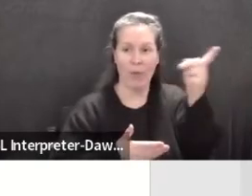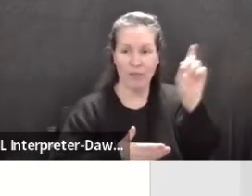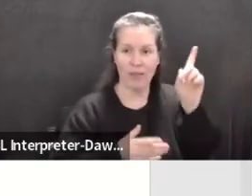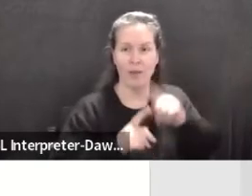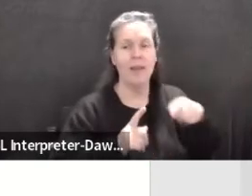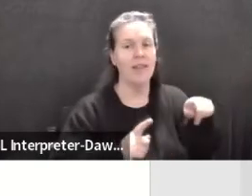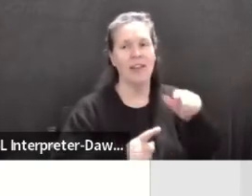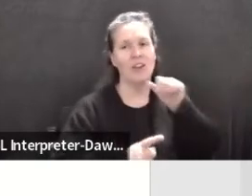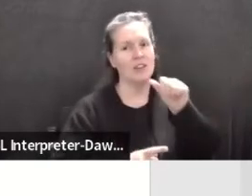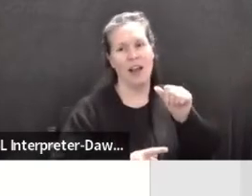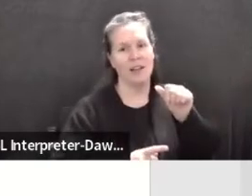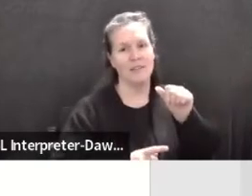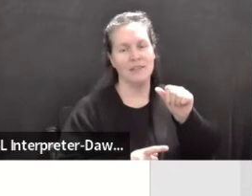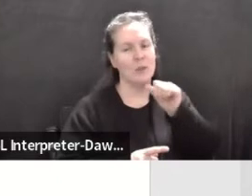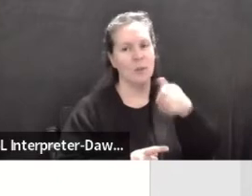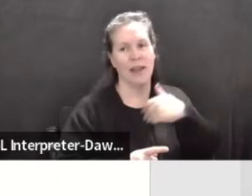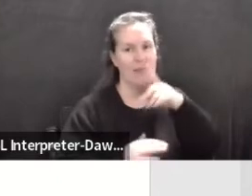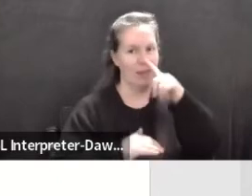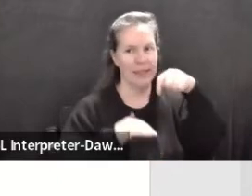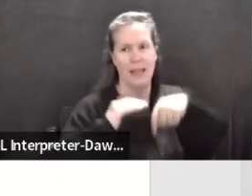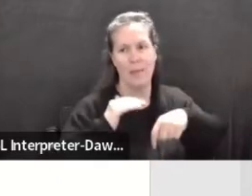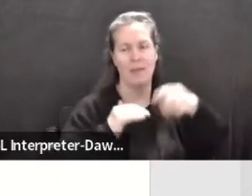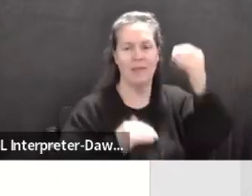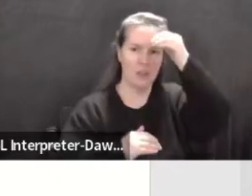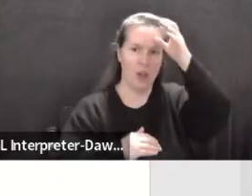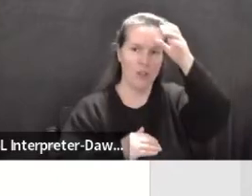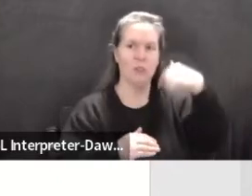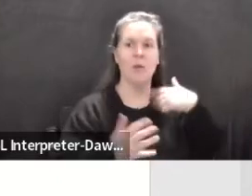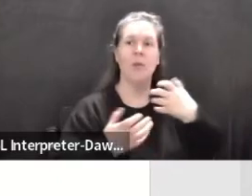don't have the depth of knowledge. We just wanted to make sure that people